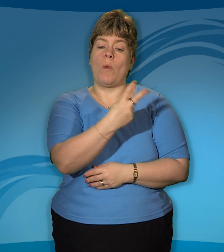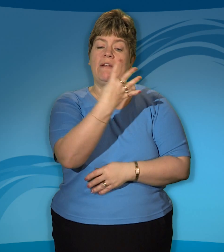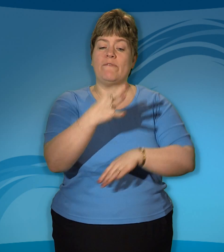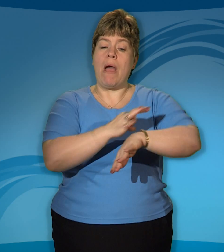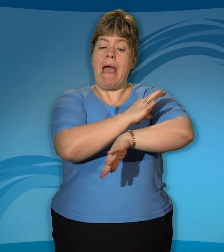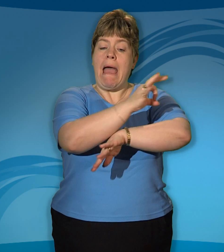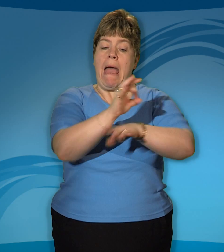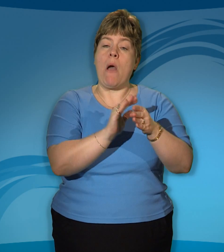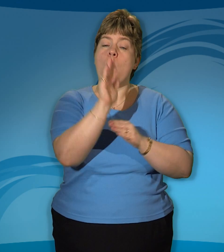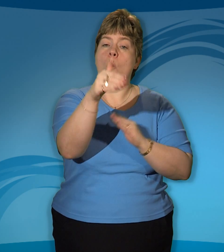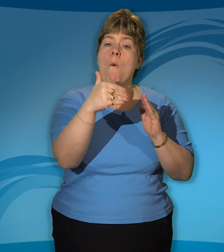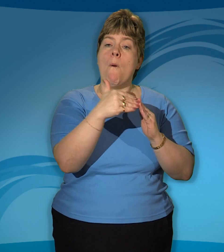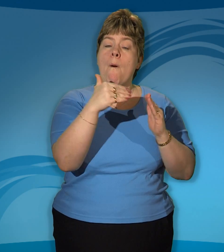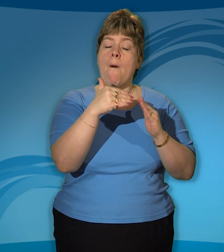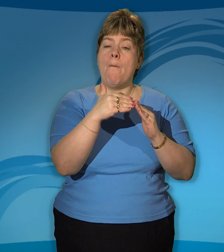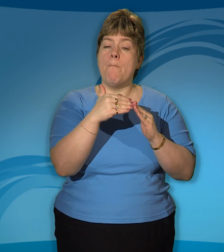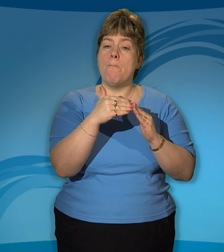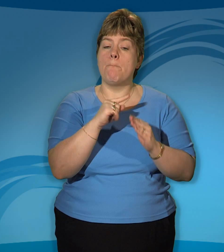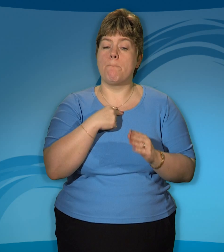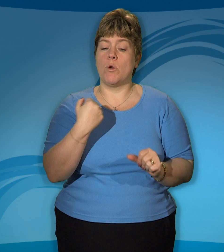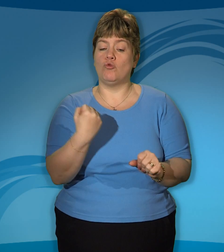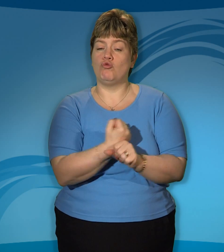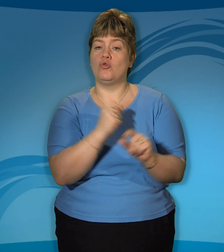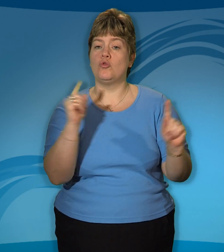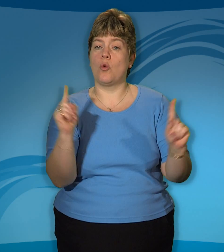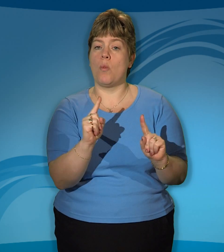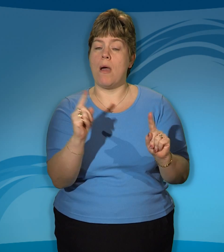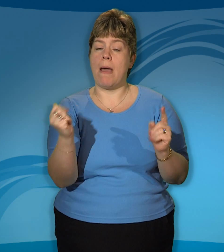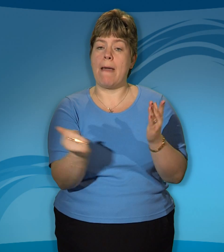For the first 24 hours after your procedure you should: